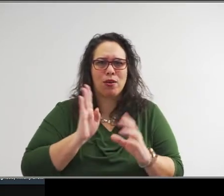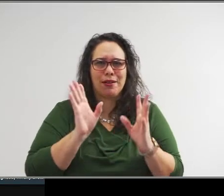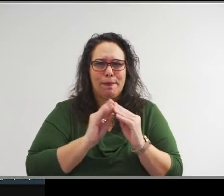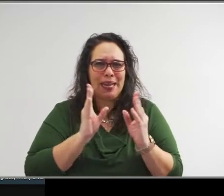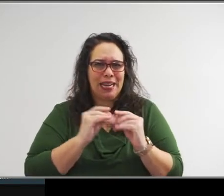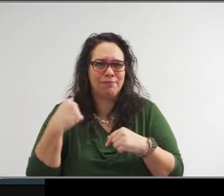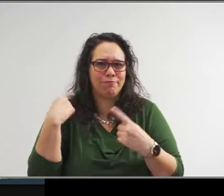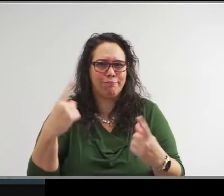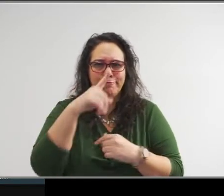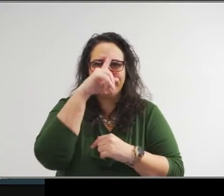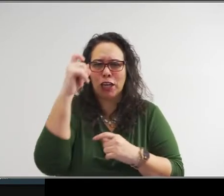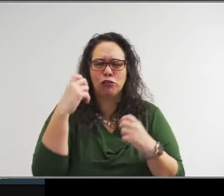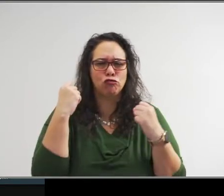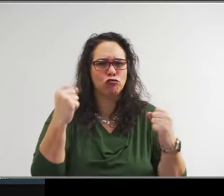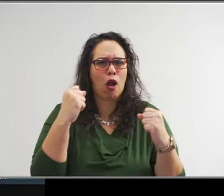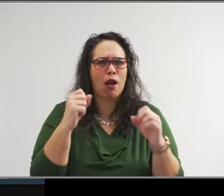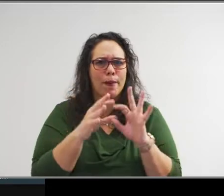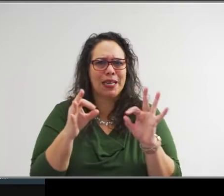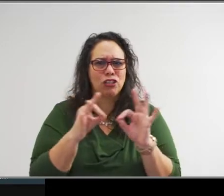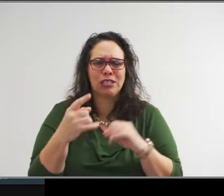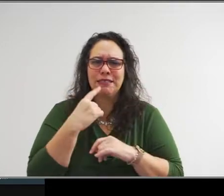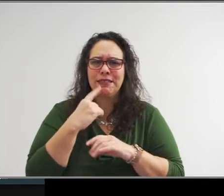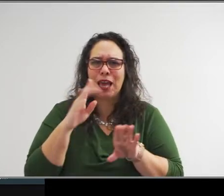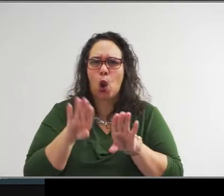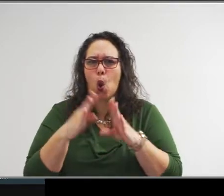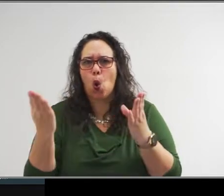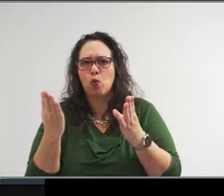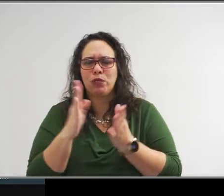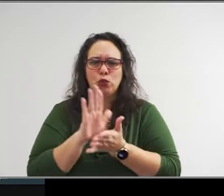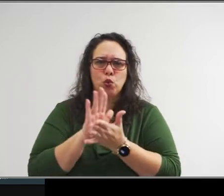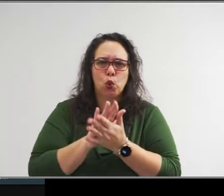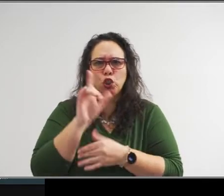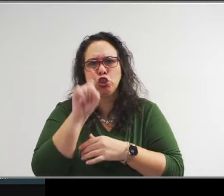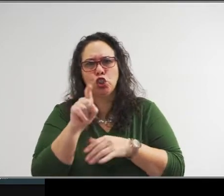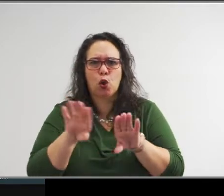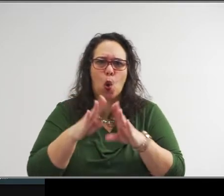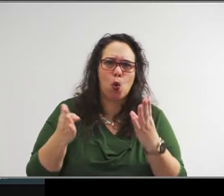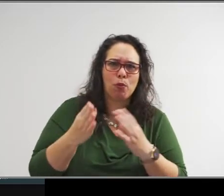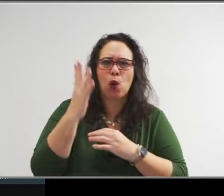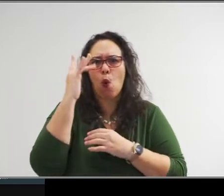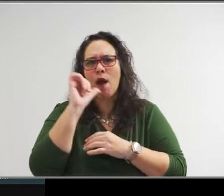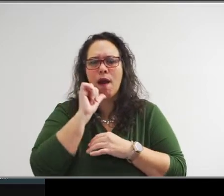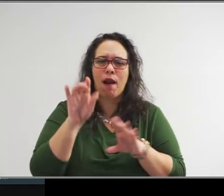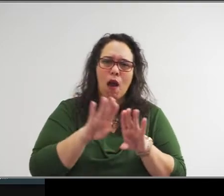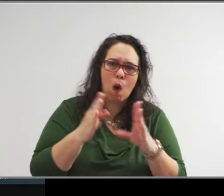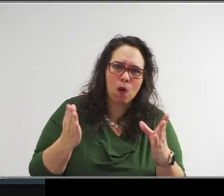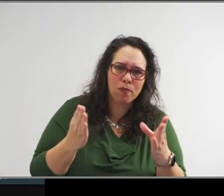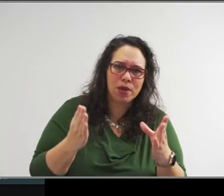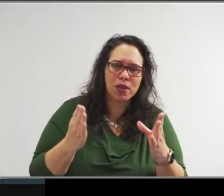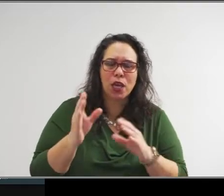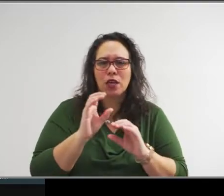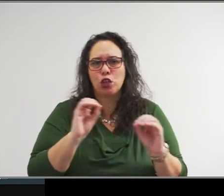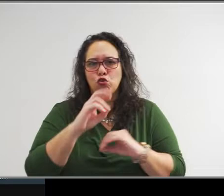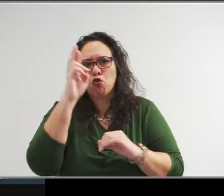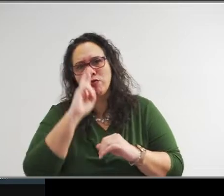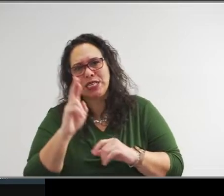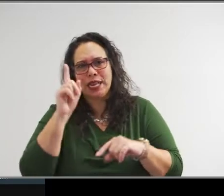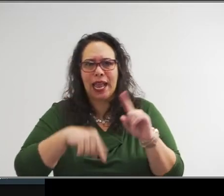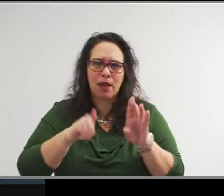from our community that says open schools you should have been opened. Why aren't you open? There's no reason you can't be opened.